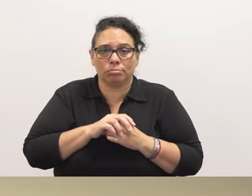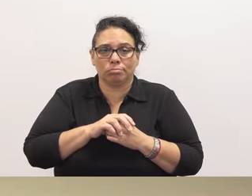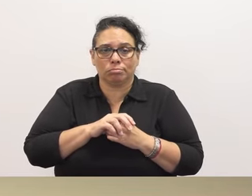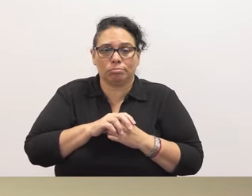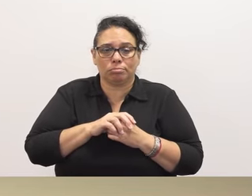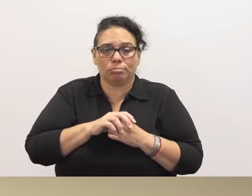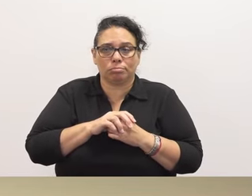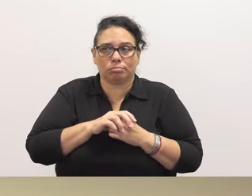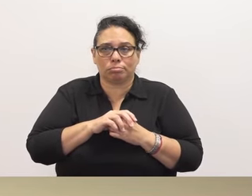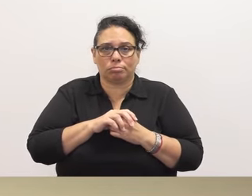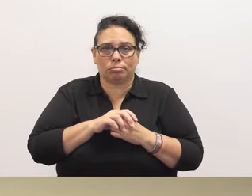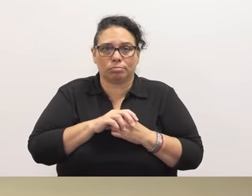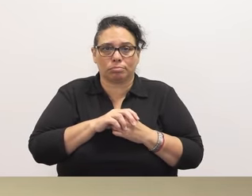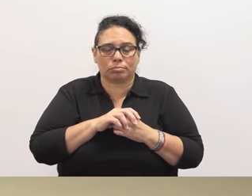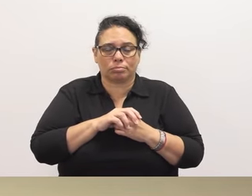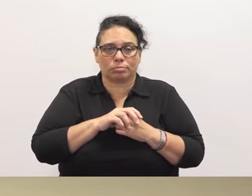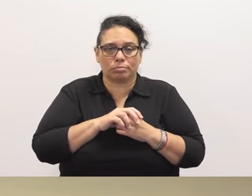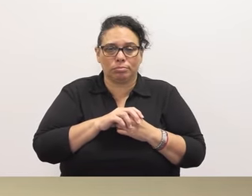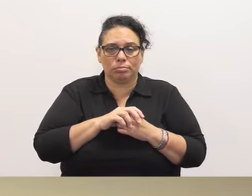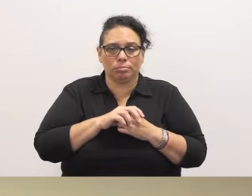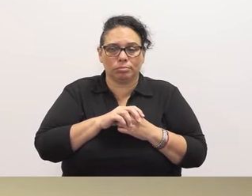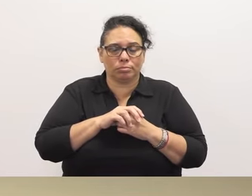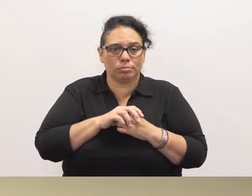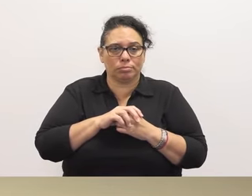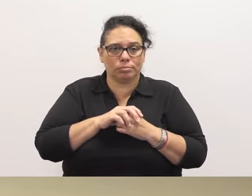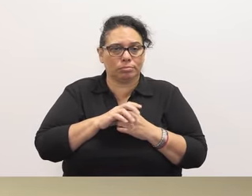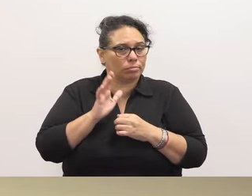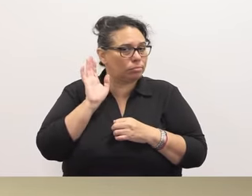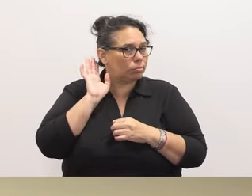Yes sir. This isn't a question, but more of a statement